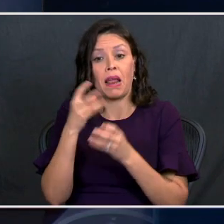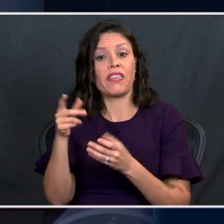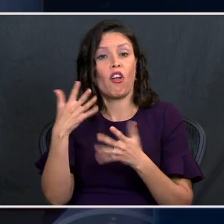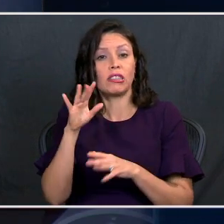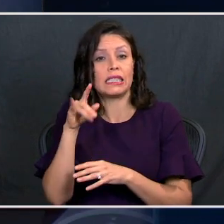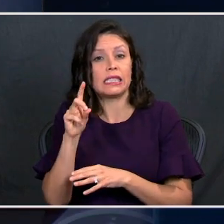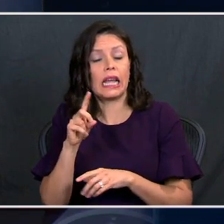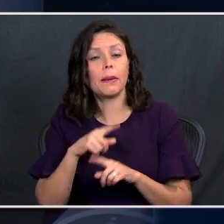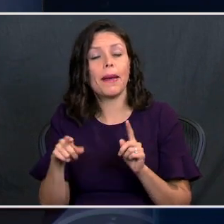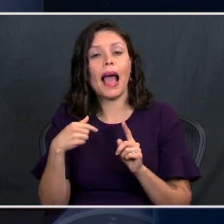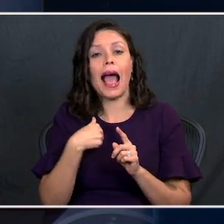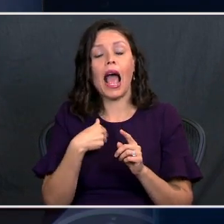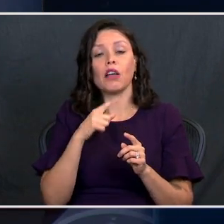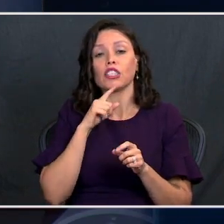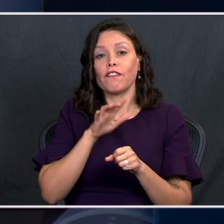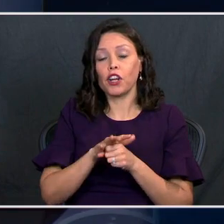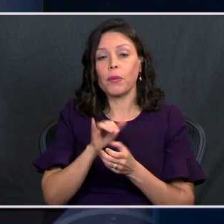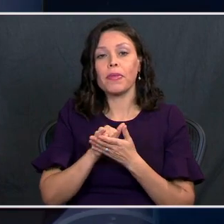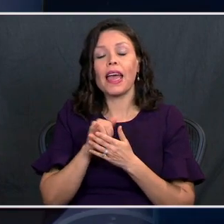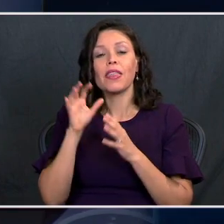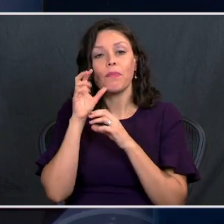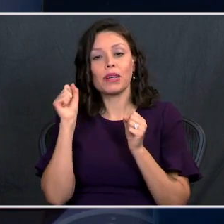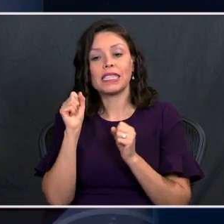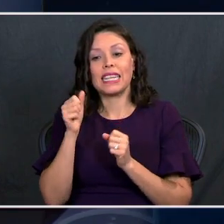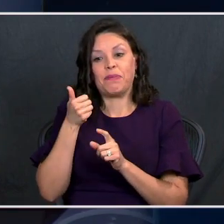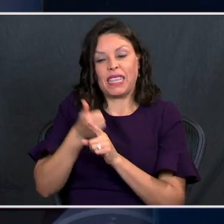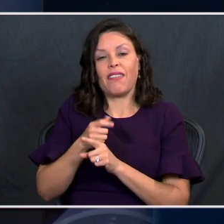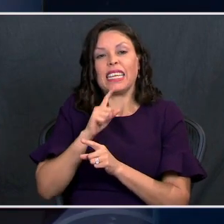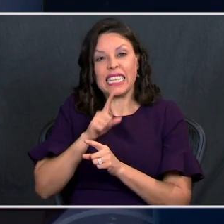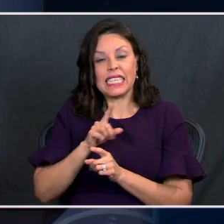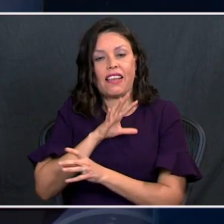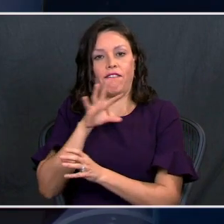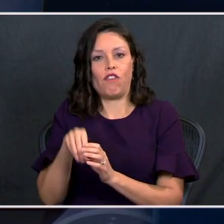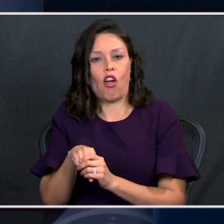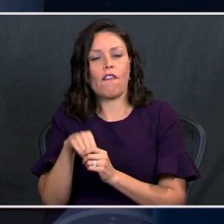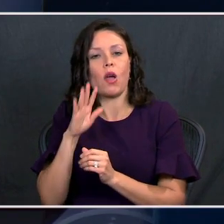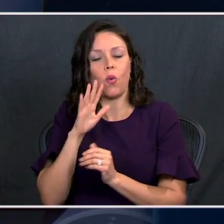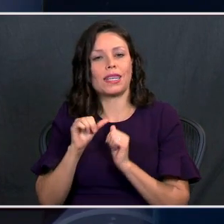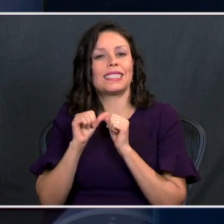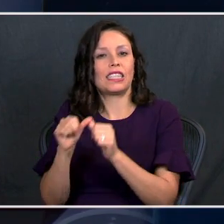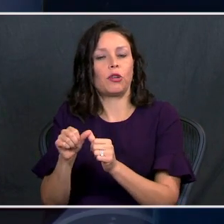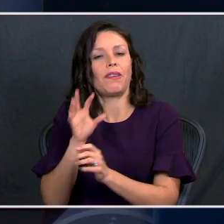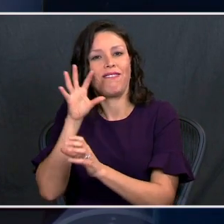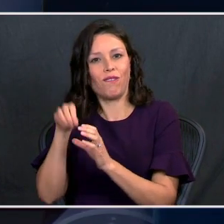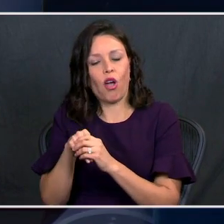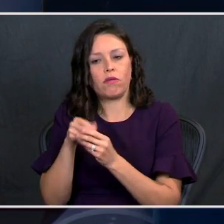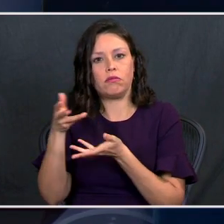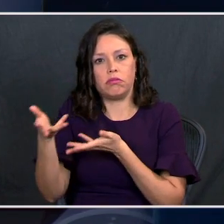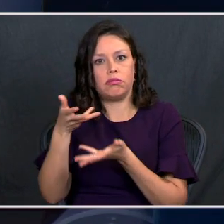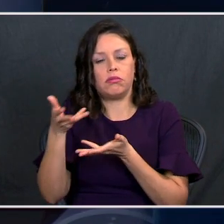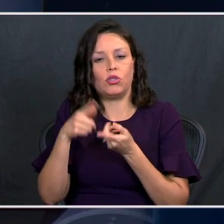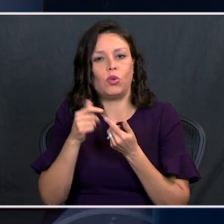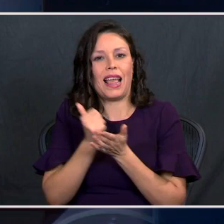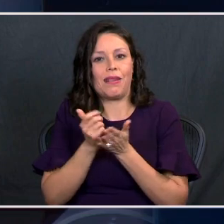But what I was confirming is that he personally is involved and will continue to be involved in moving this package forward. The Press: I guess I'm asking: